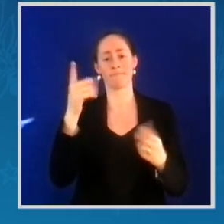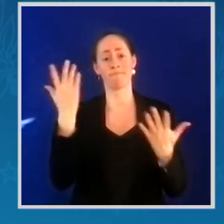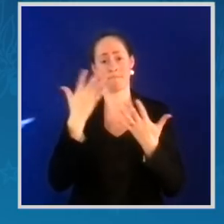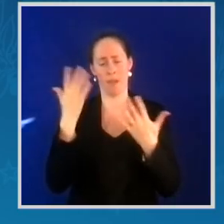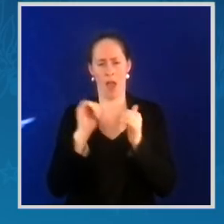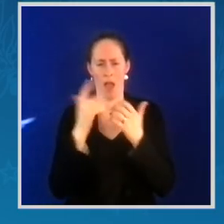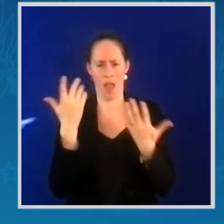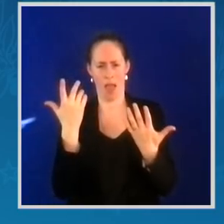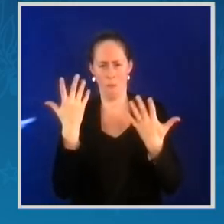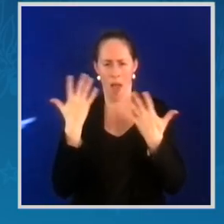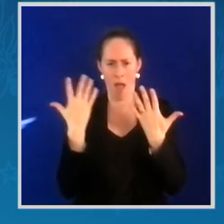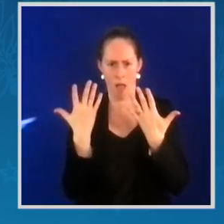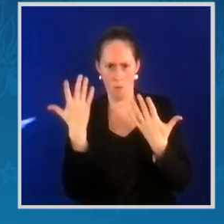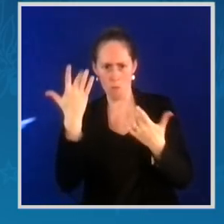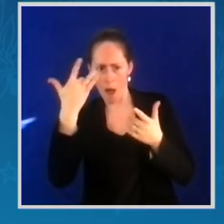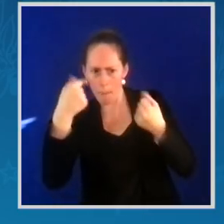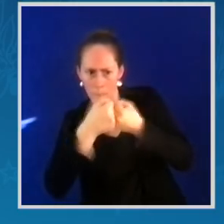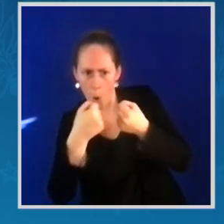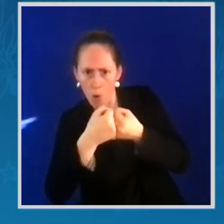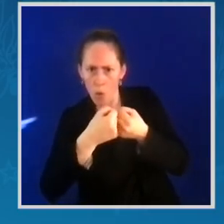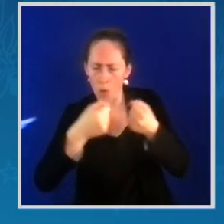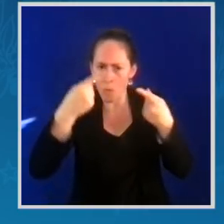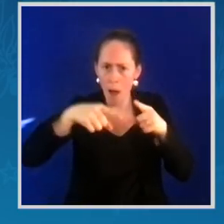and we have to prioritize why people are going to the border.